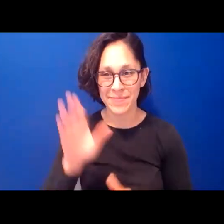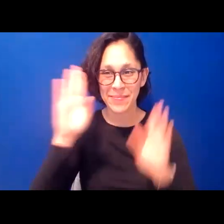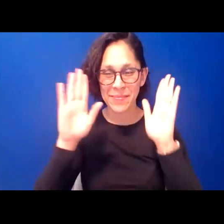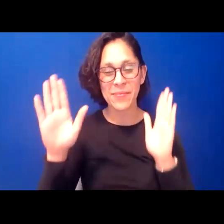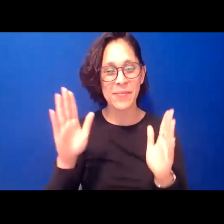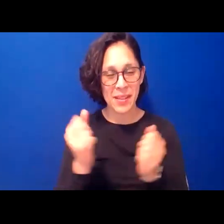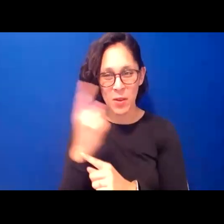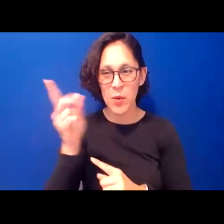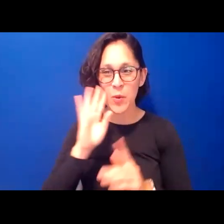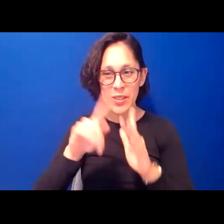Kyle Livie (he/him/his): and